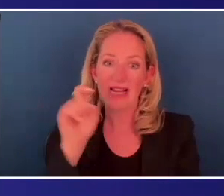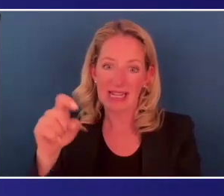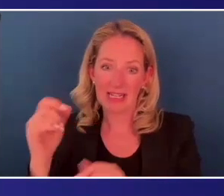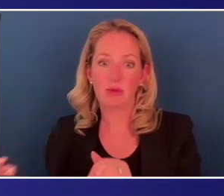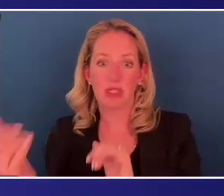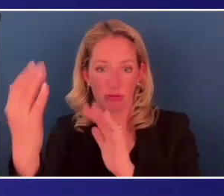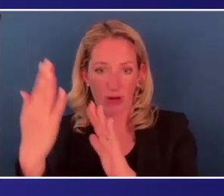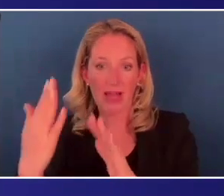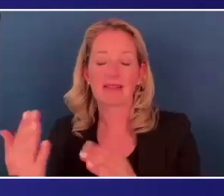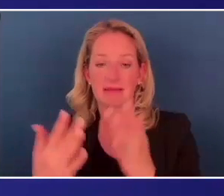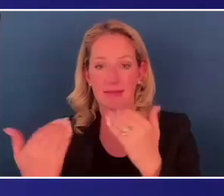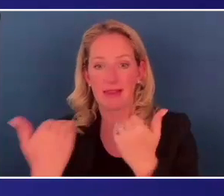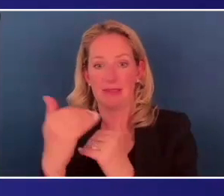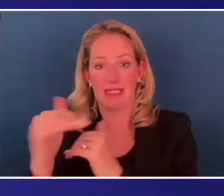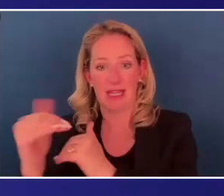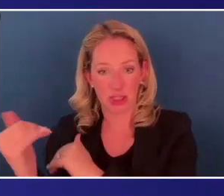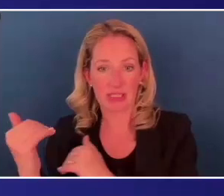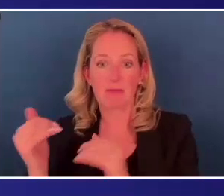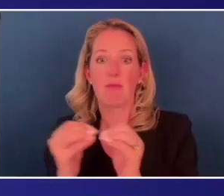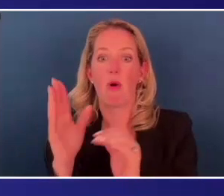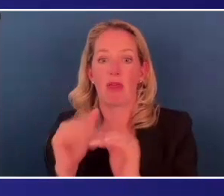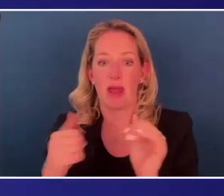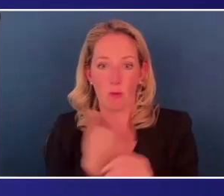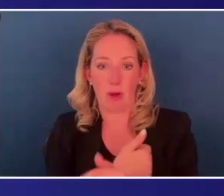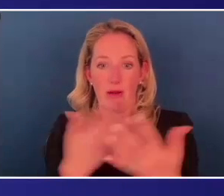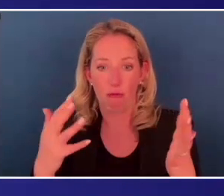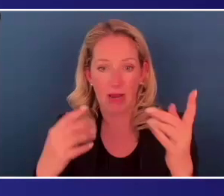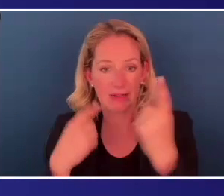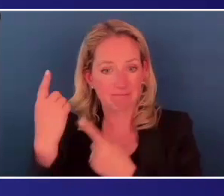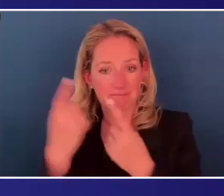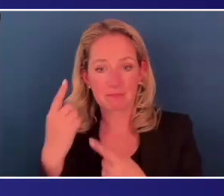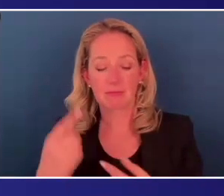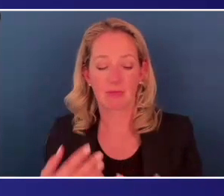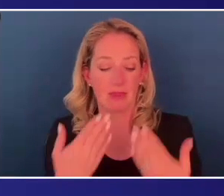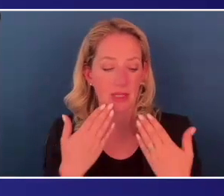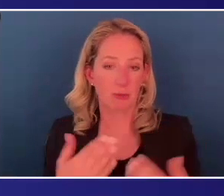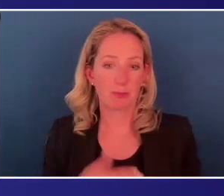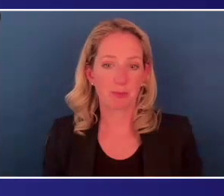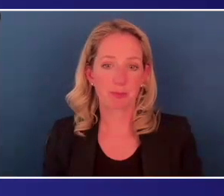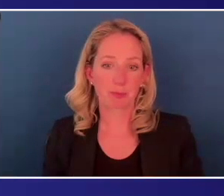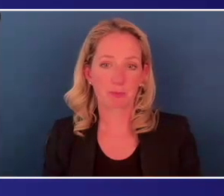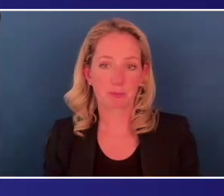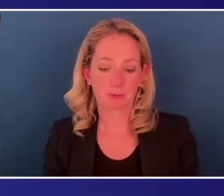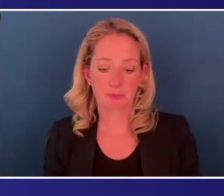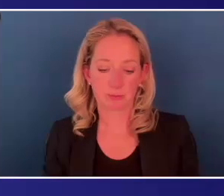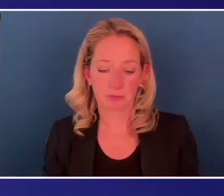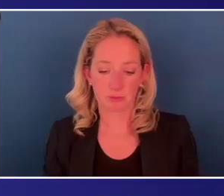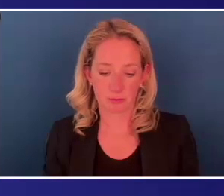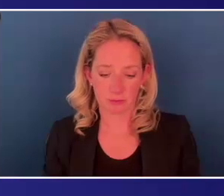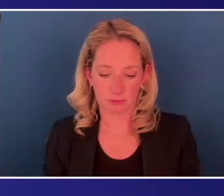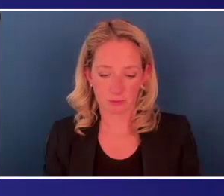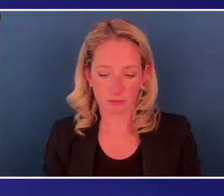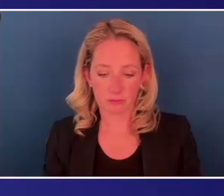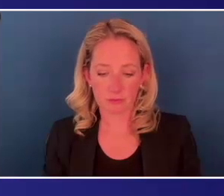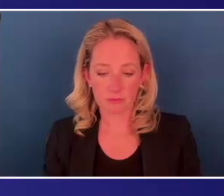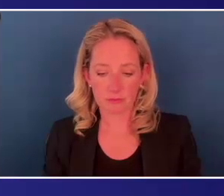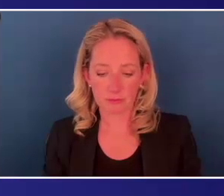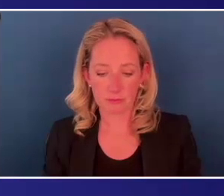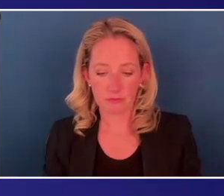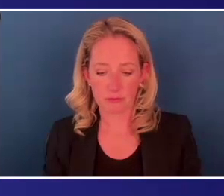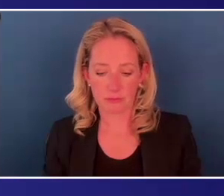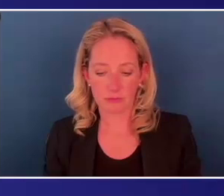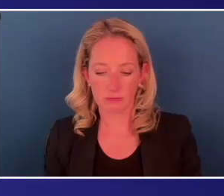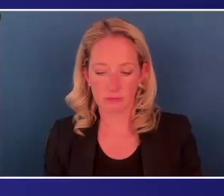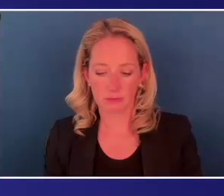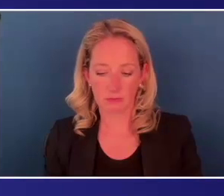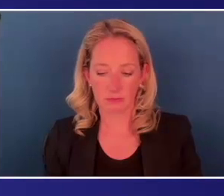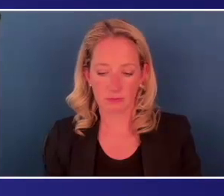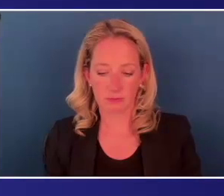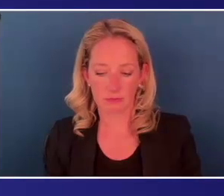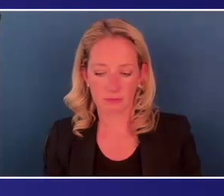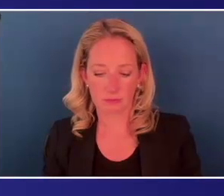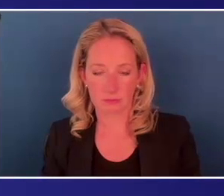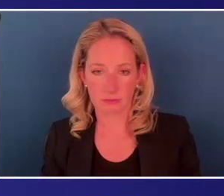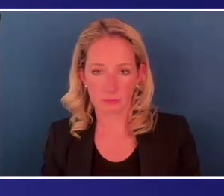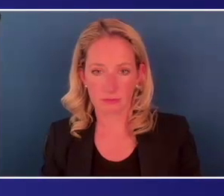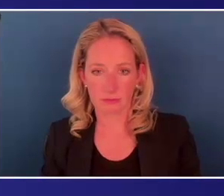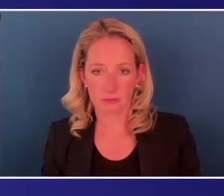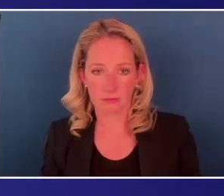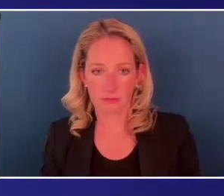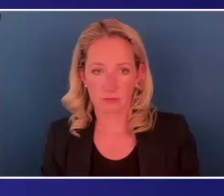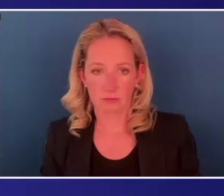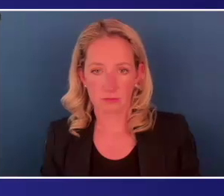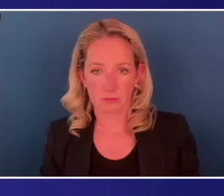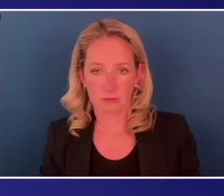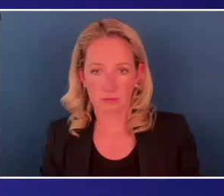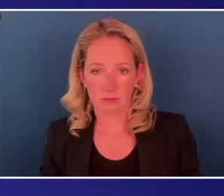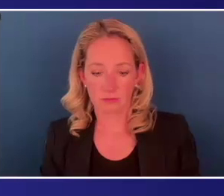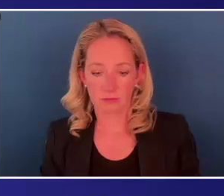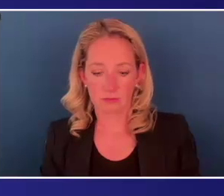Thank you. Thank you. For your comments.